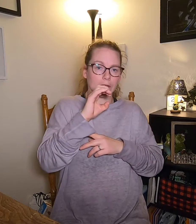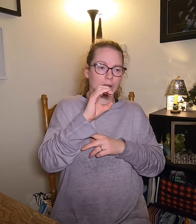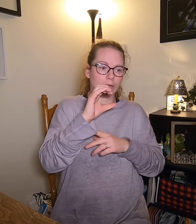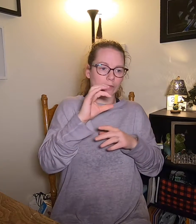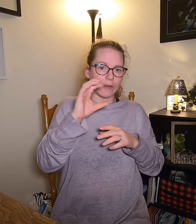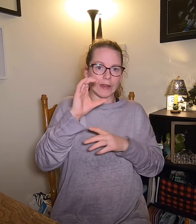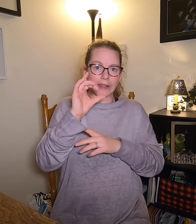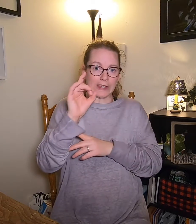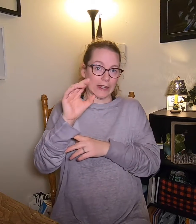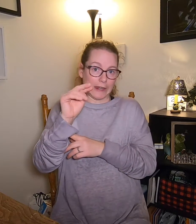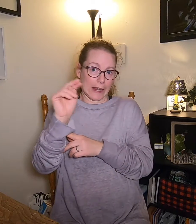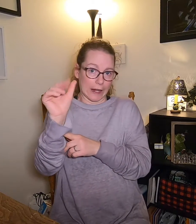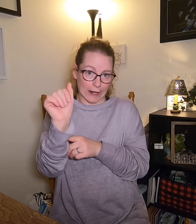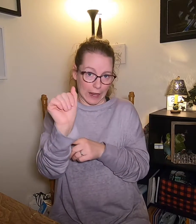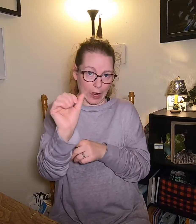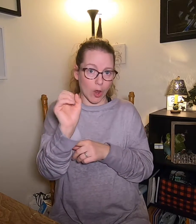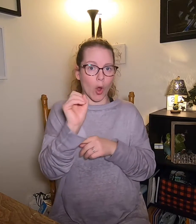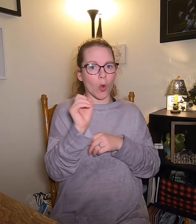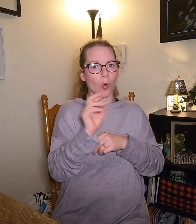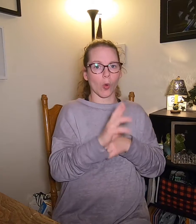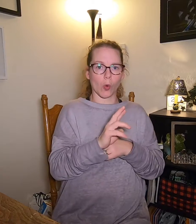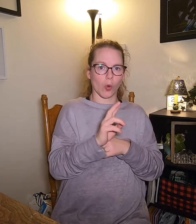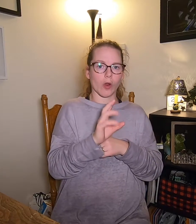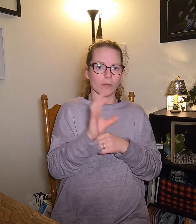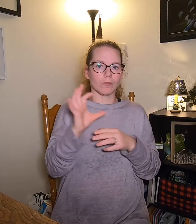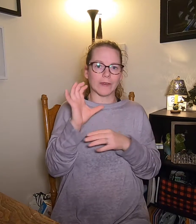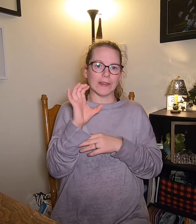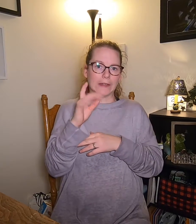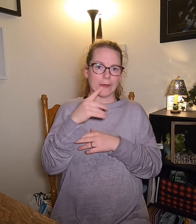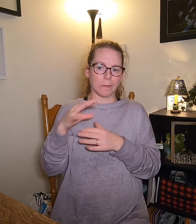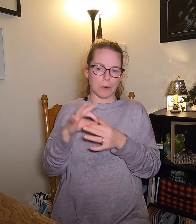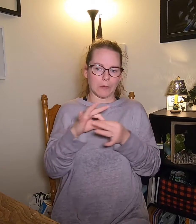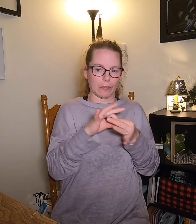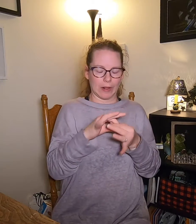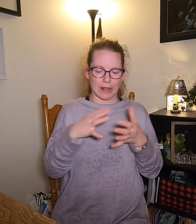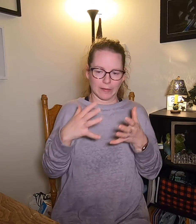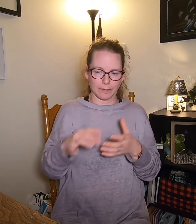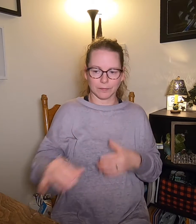DNA related or cerebral palsy related.